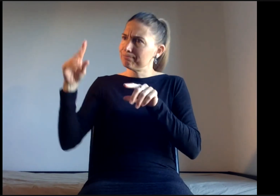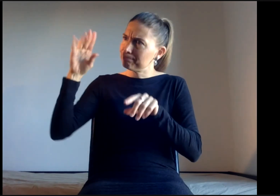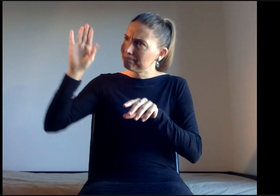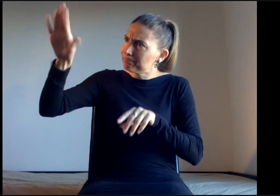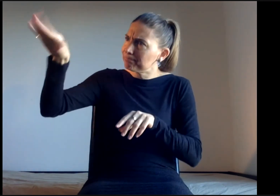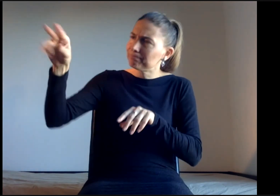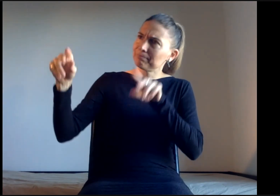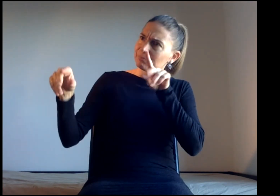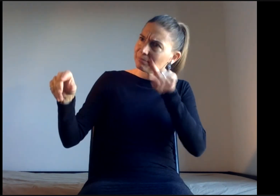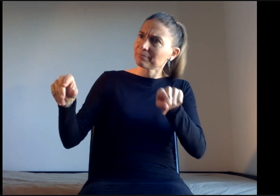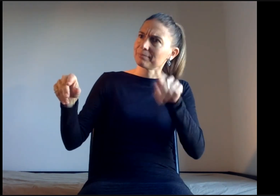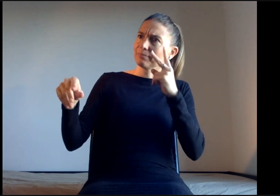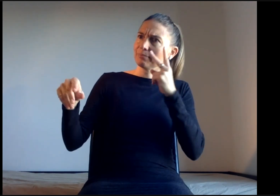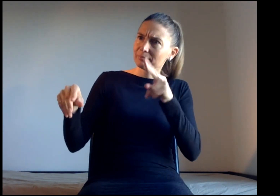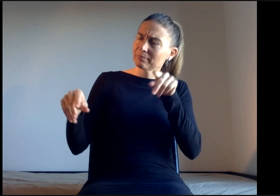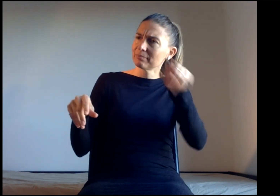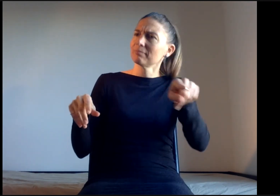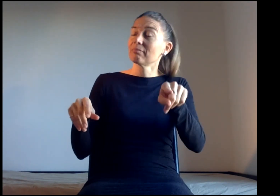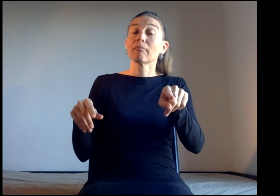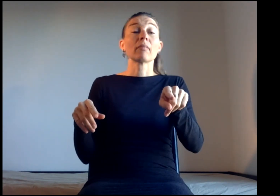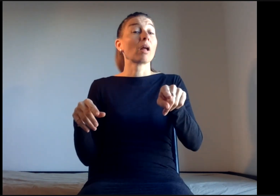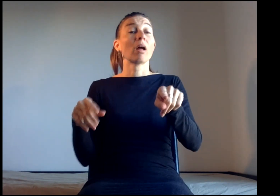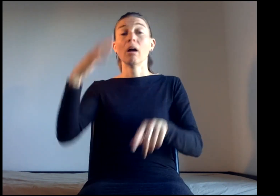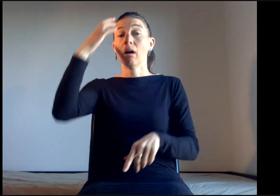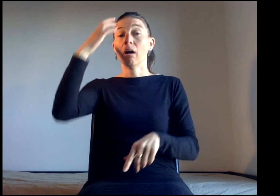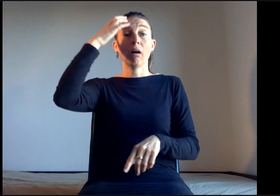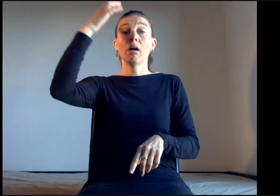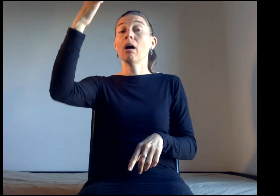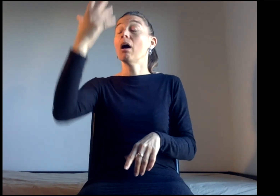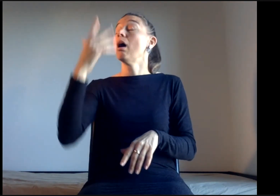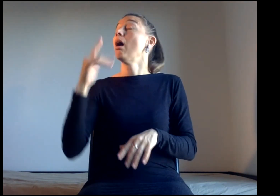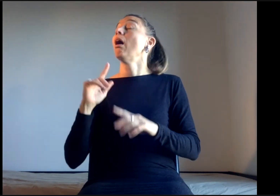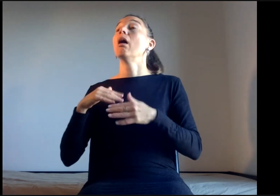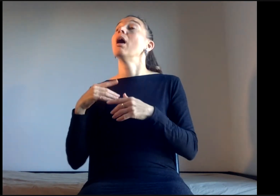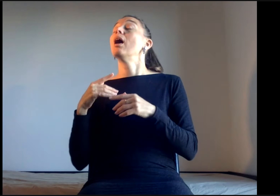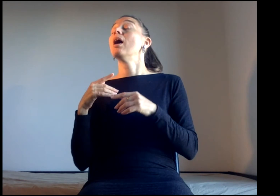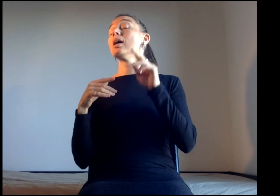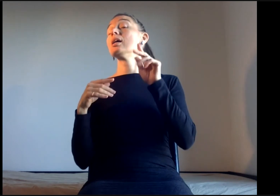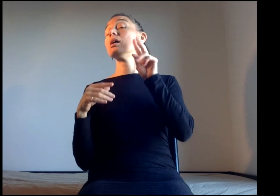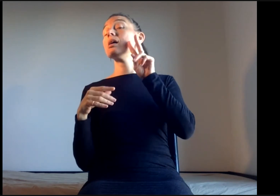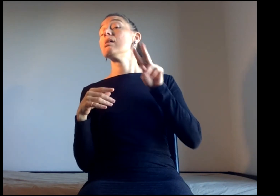Everybody is kind of aware in some way of the scale of the problem